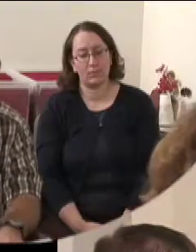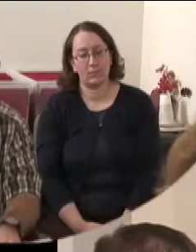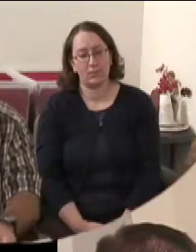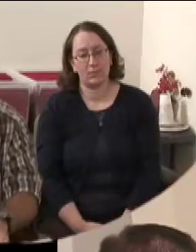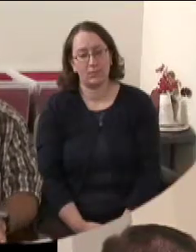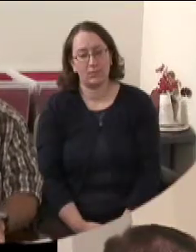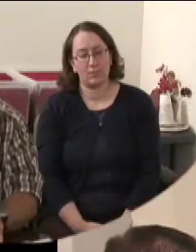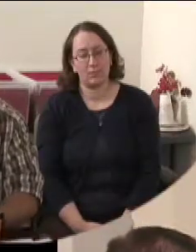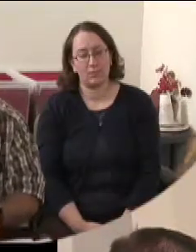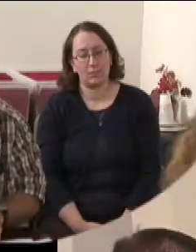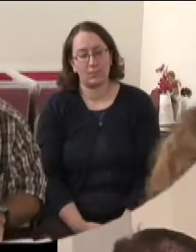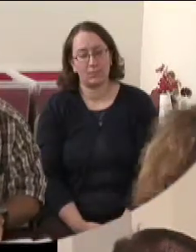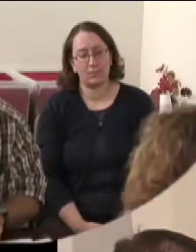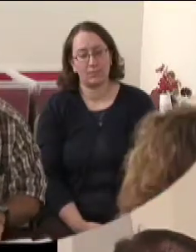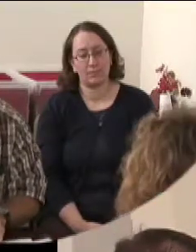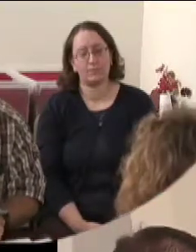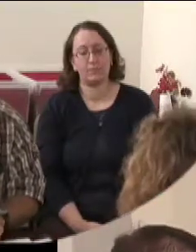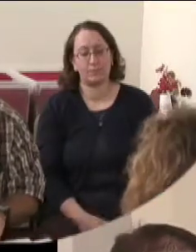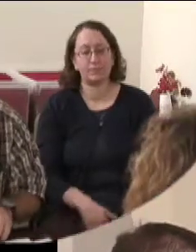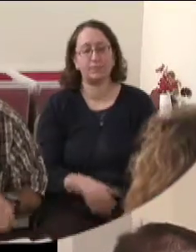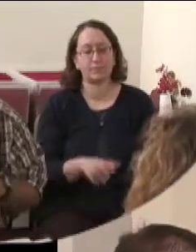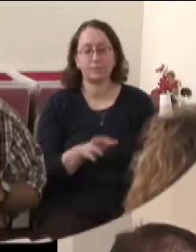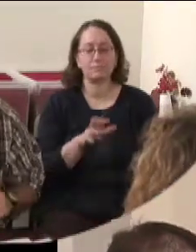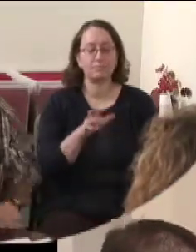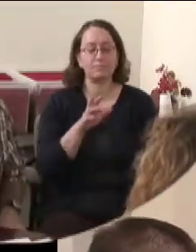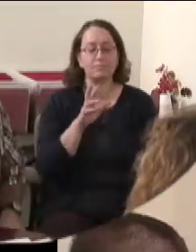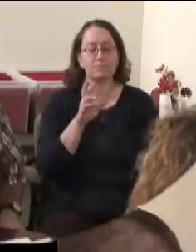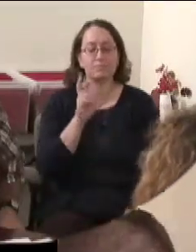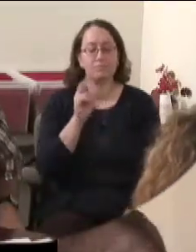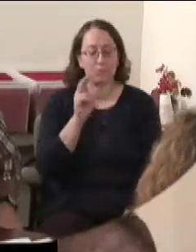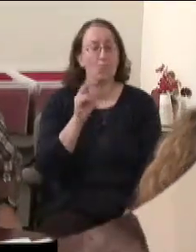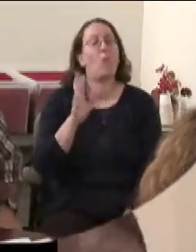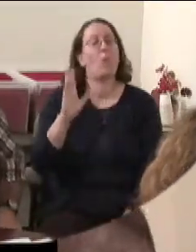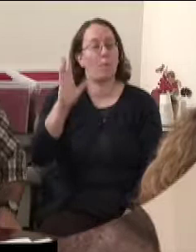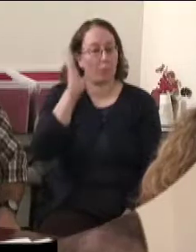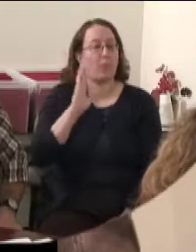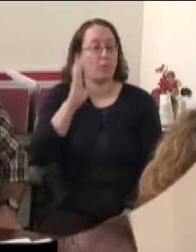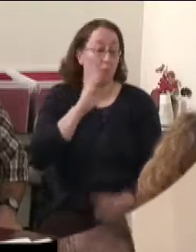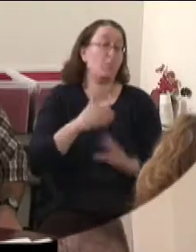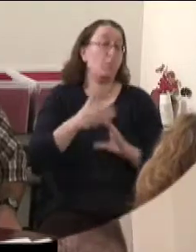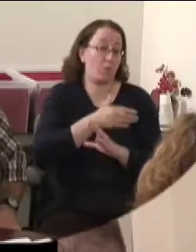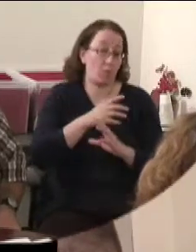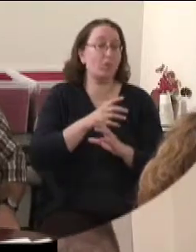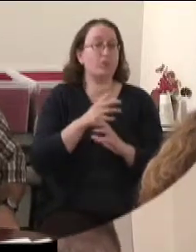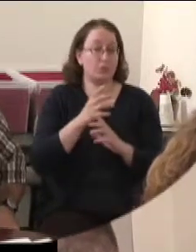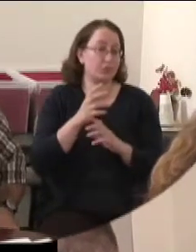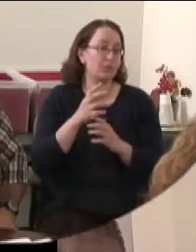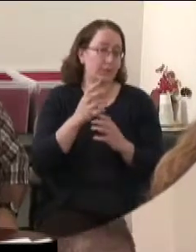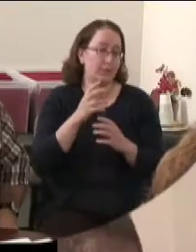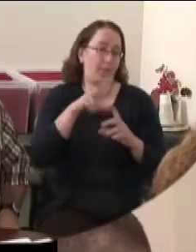Steven: No, previously she went, before she came to Voc Rehab,